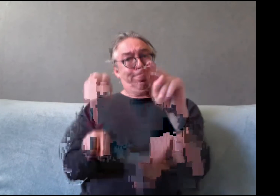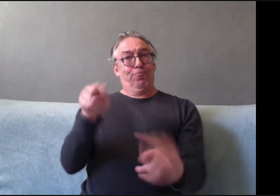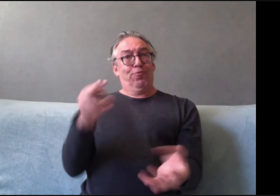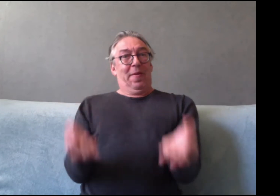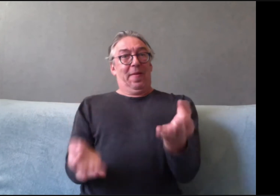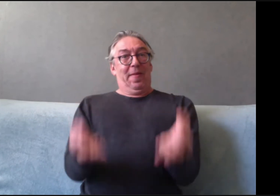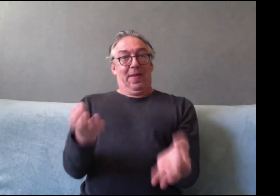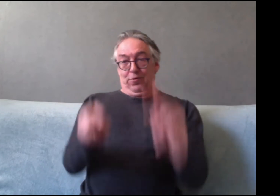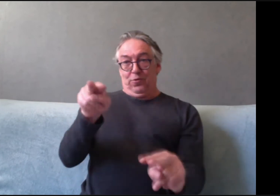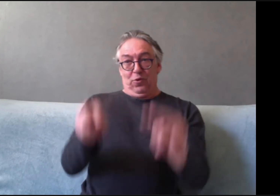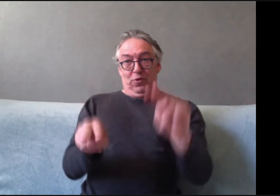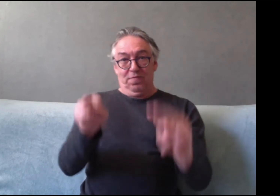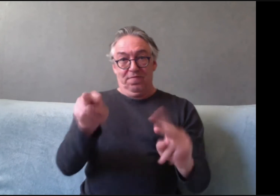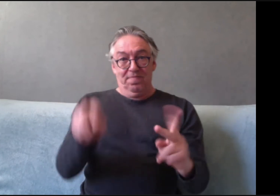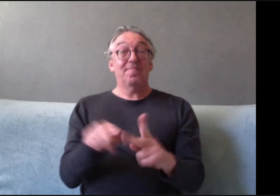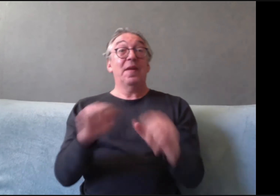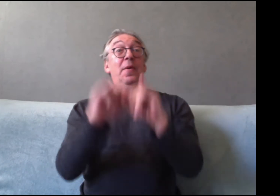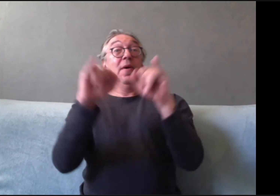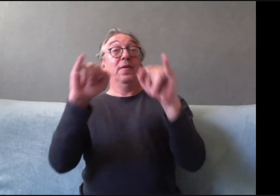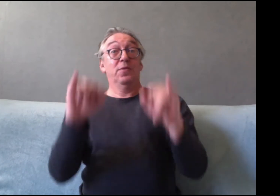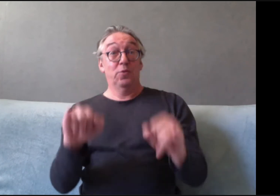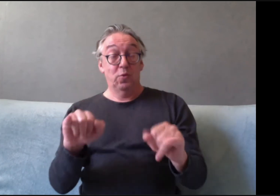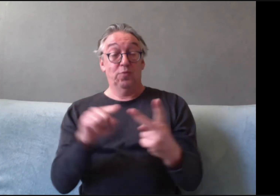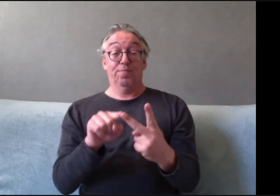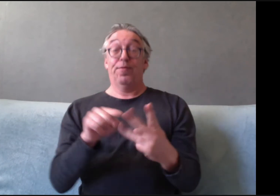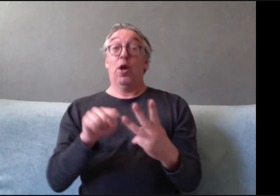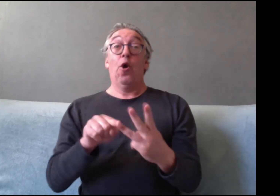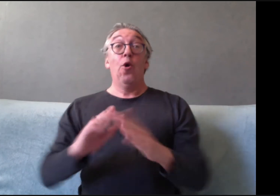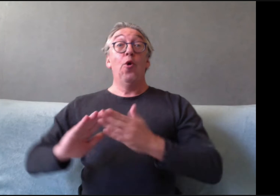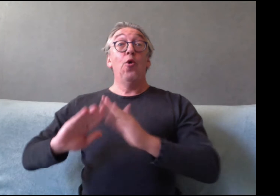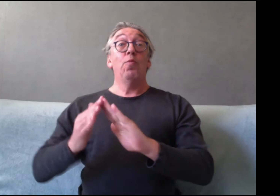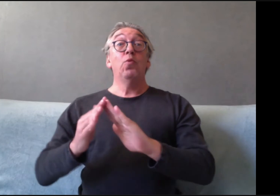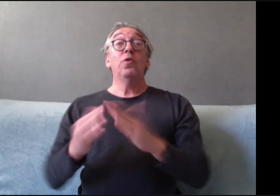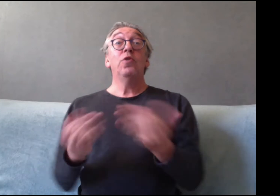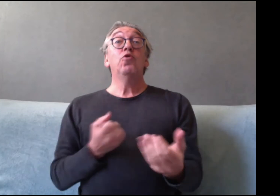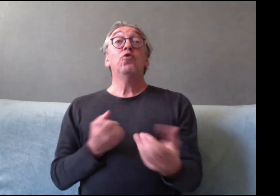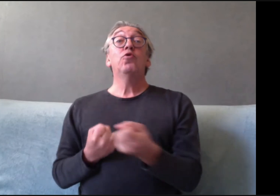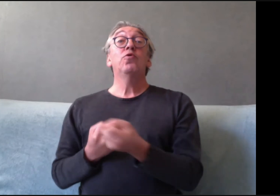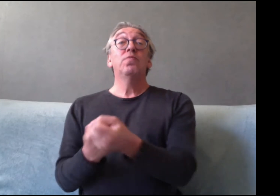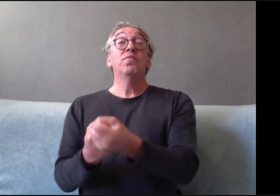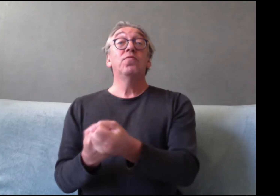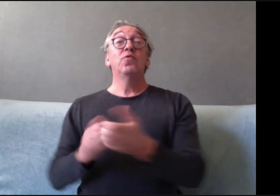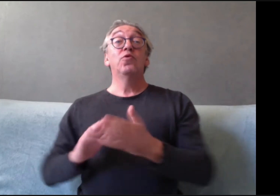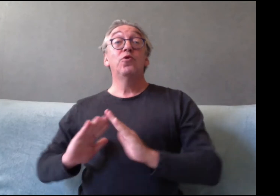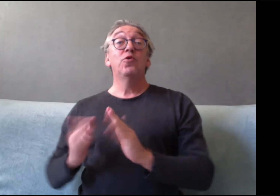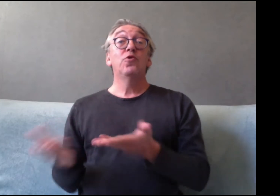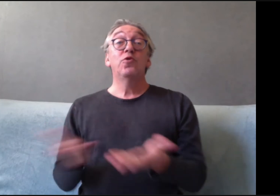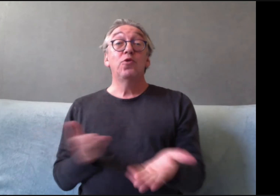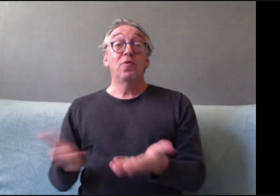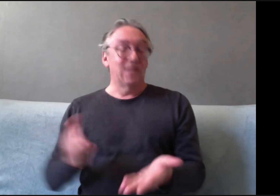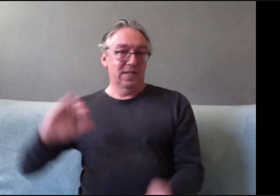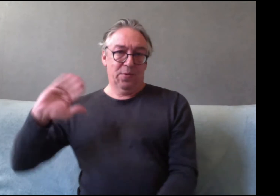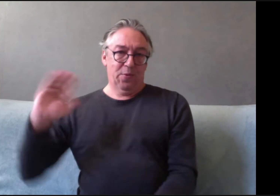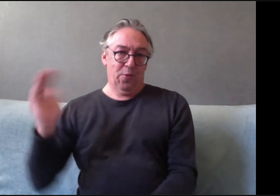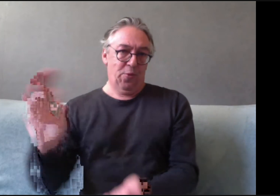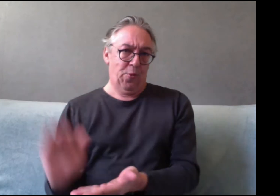lack of supporting community-based services and lack of staff to perform, to do community based support.